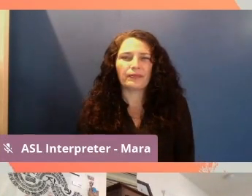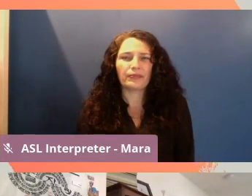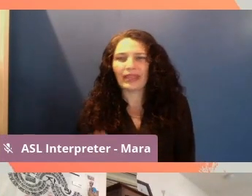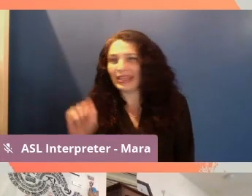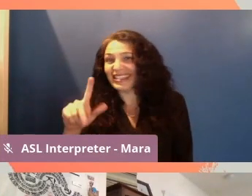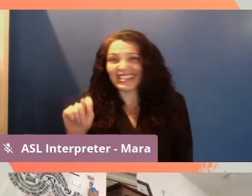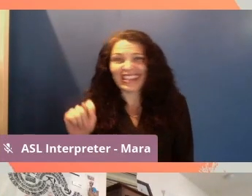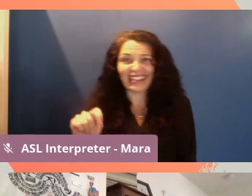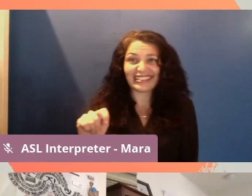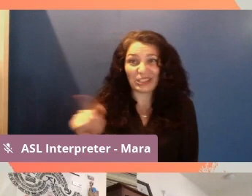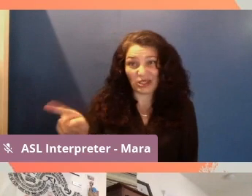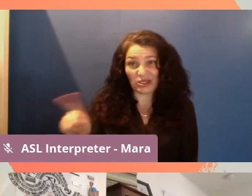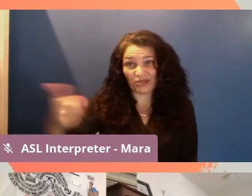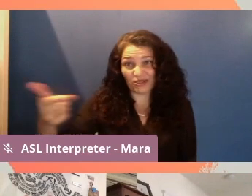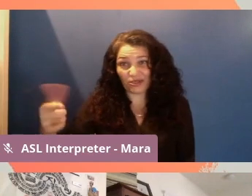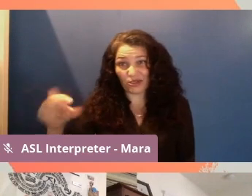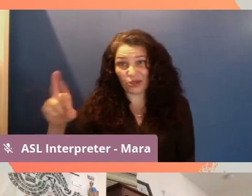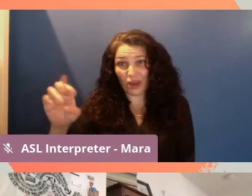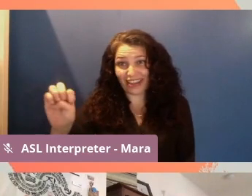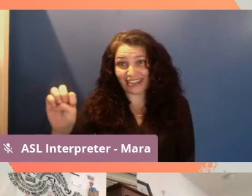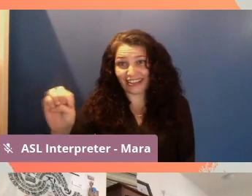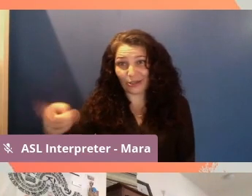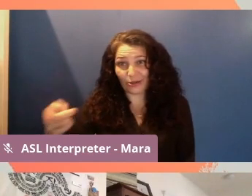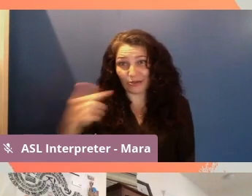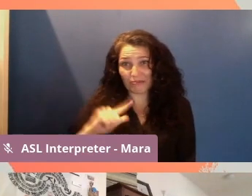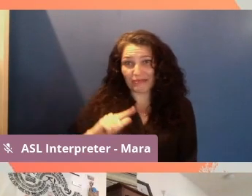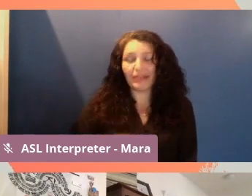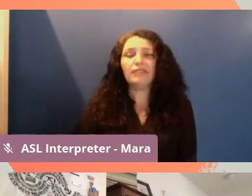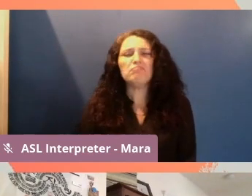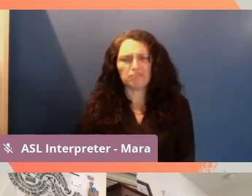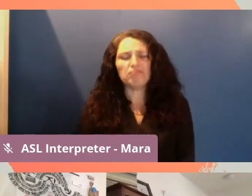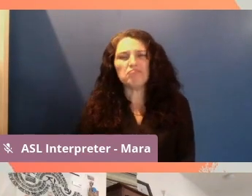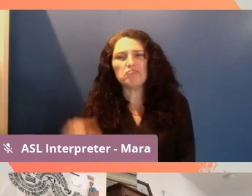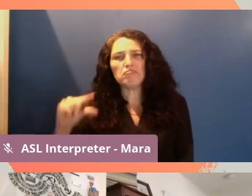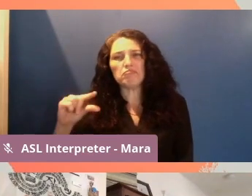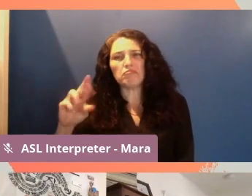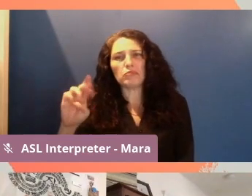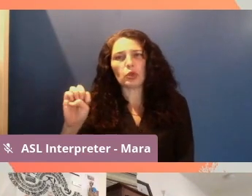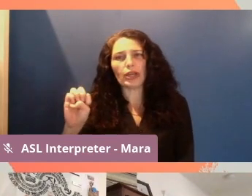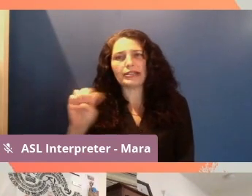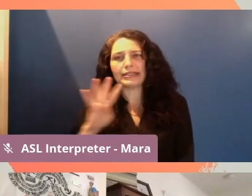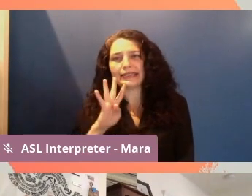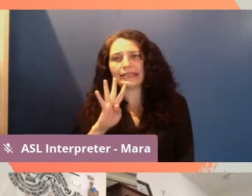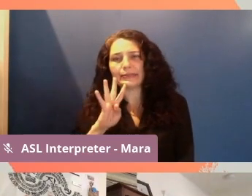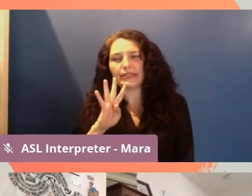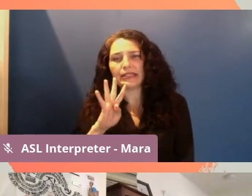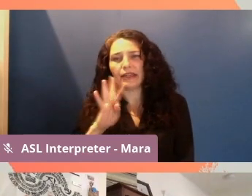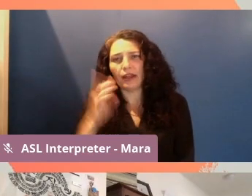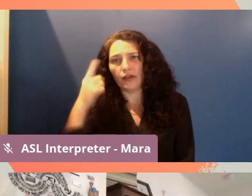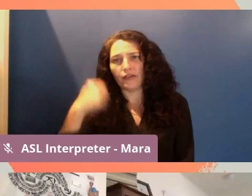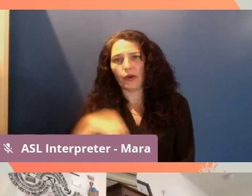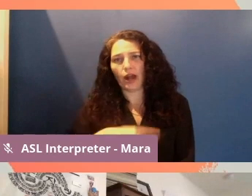Would you like to go first Grace? Sure. I mean, for us, we took on a really big ambitious project